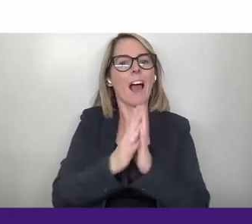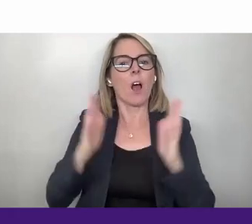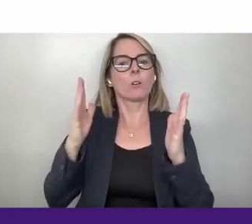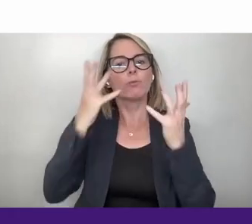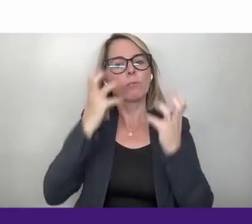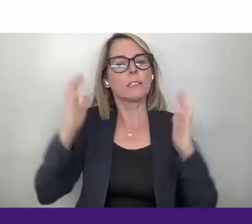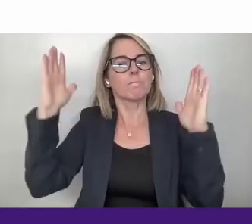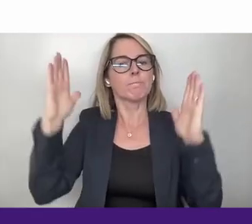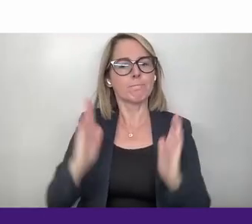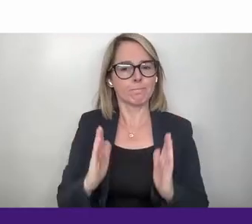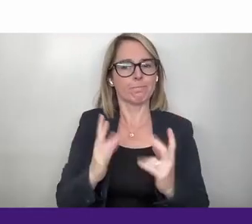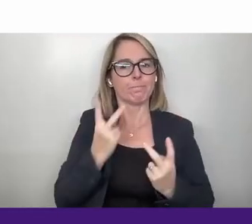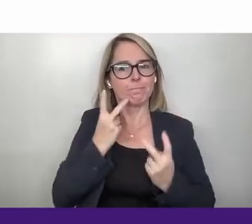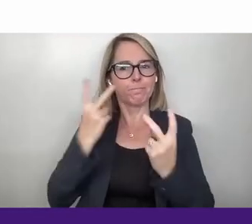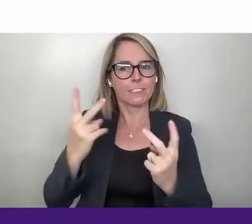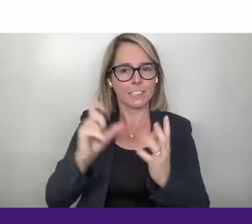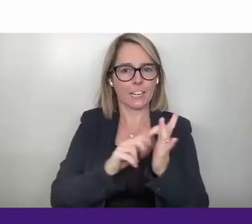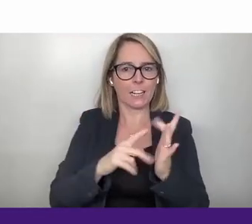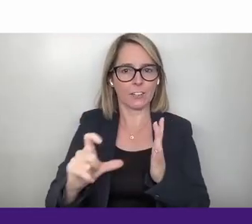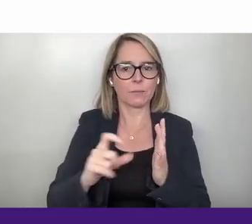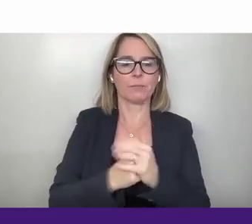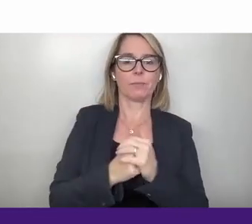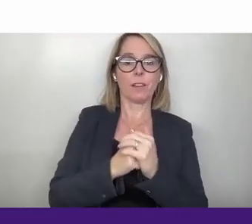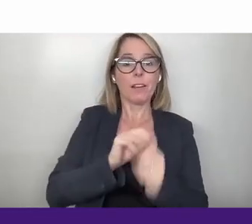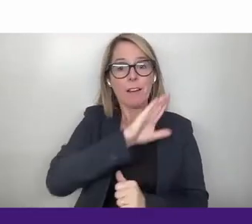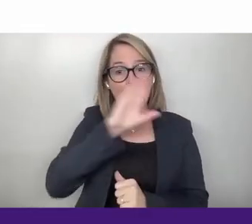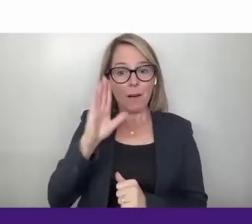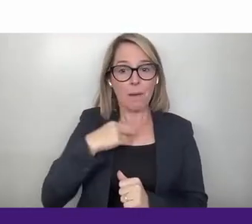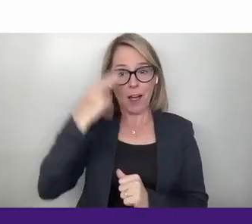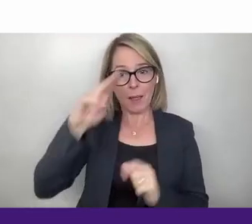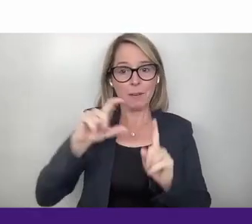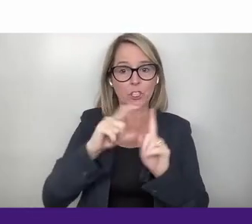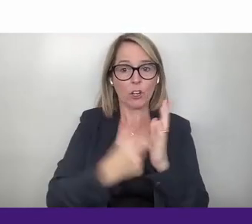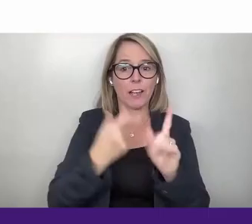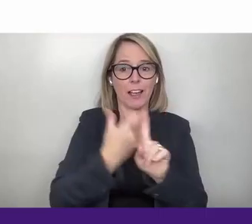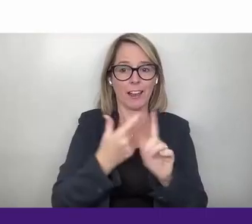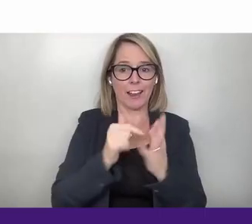Cathy: Hello, my name is Dr. Cathy Franklin. I'm a psychiatrist and the